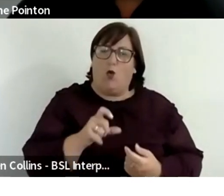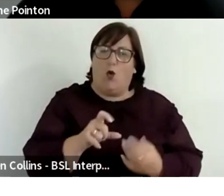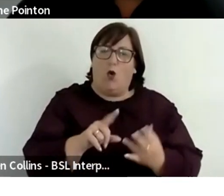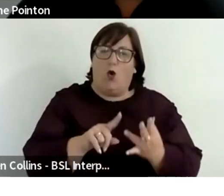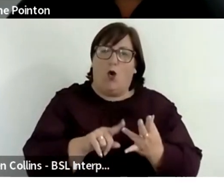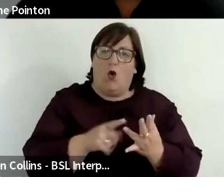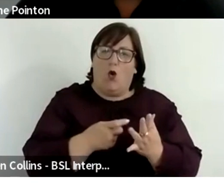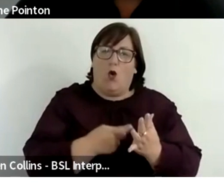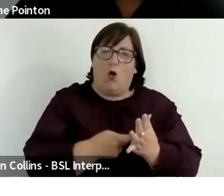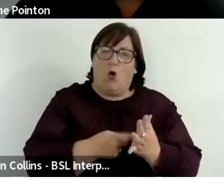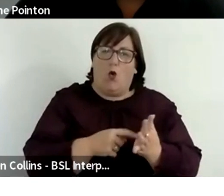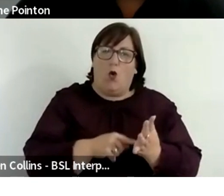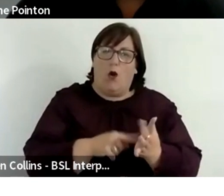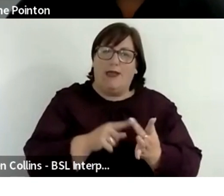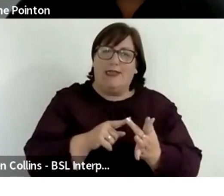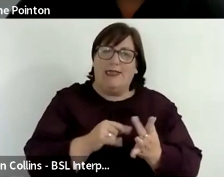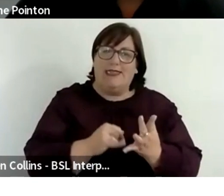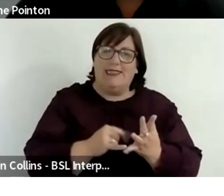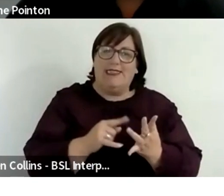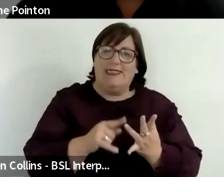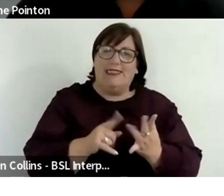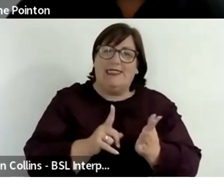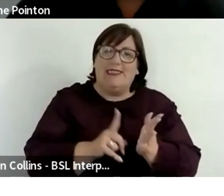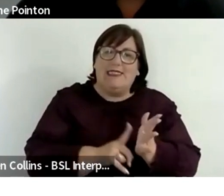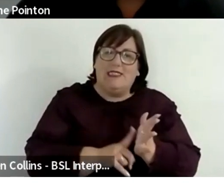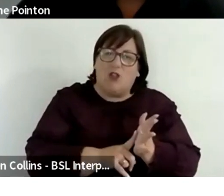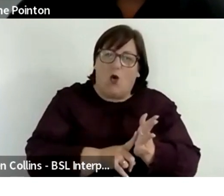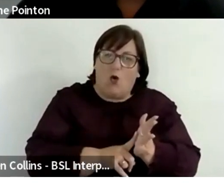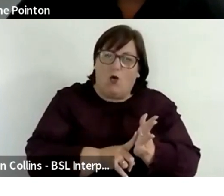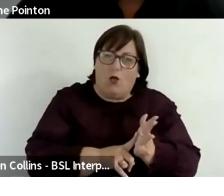a debilitating crisis if you don't make enough, known as an add disson crisis.